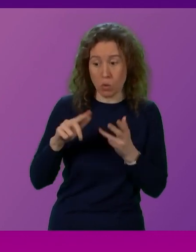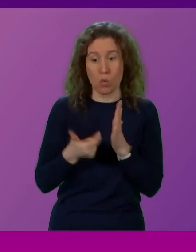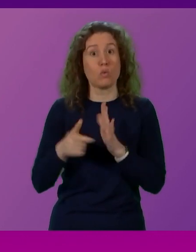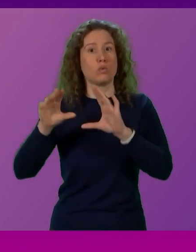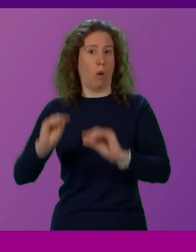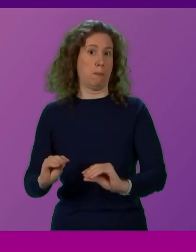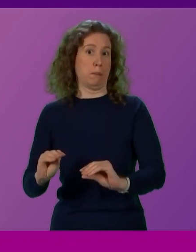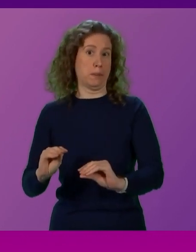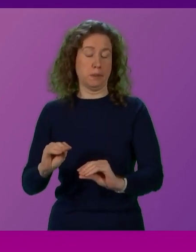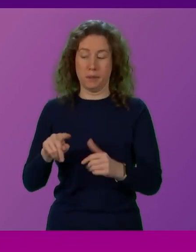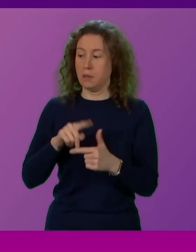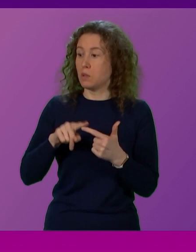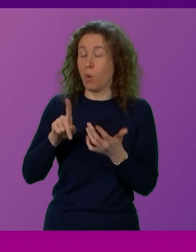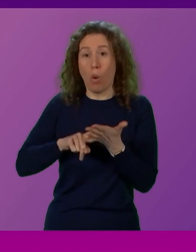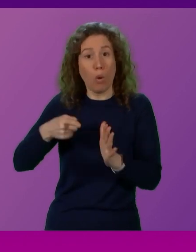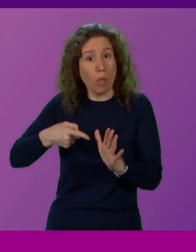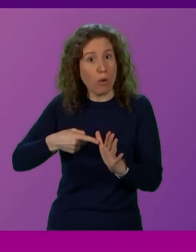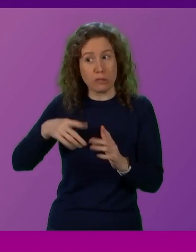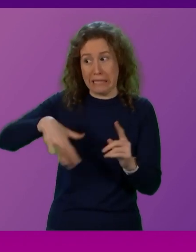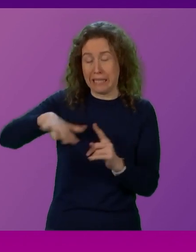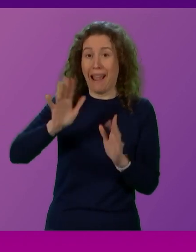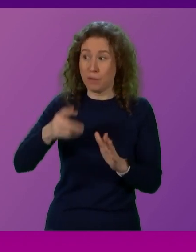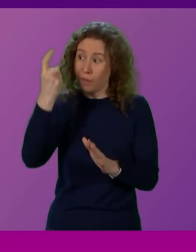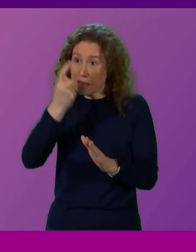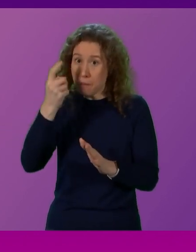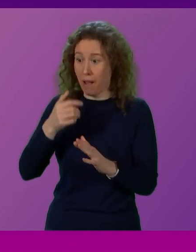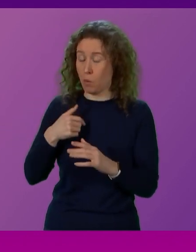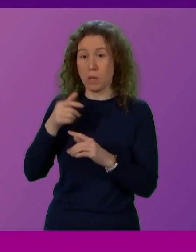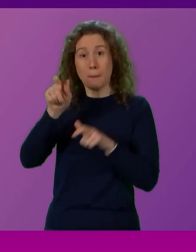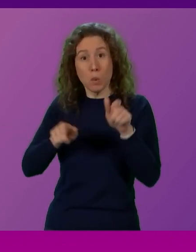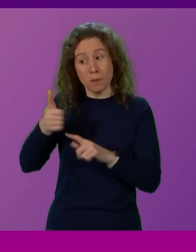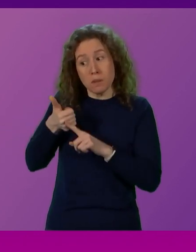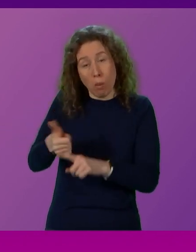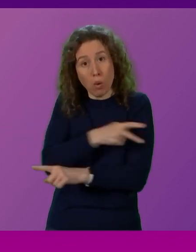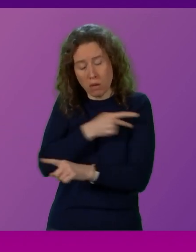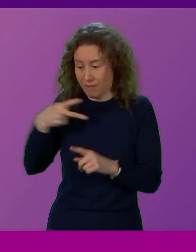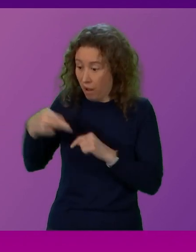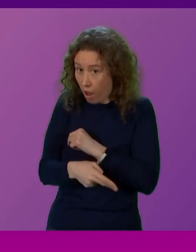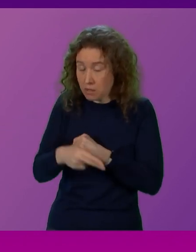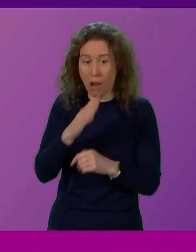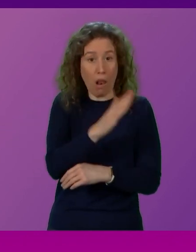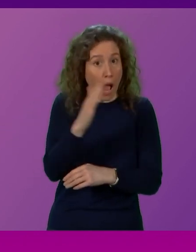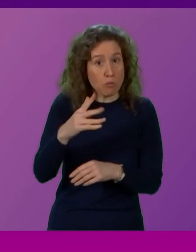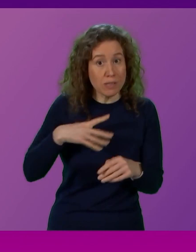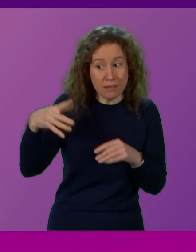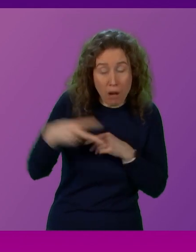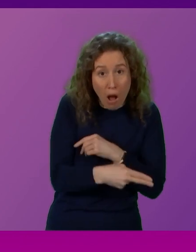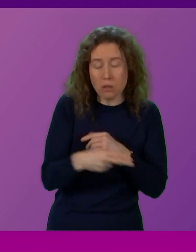and that “Local authorities will have to consider cutting pupil support staff, libraries, youth work and other vital services”.